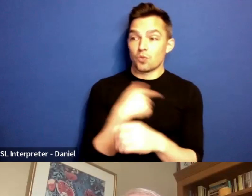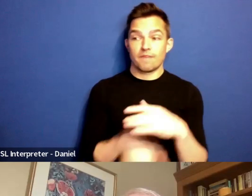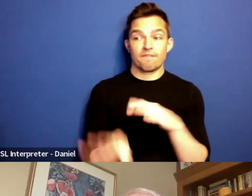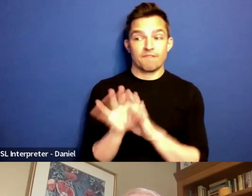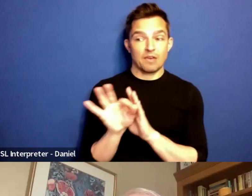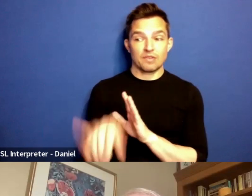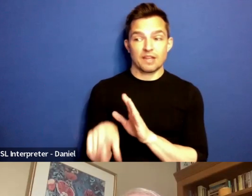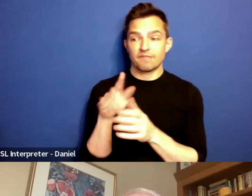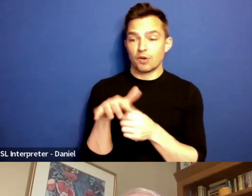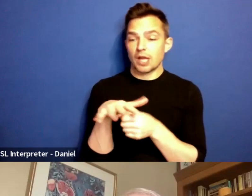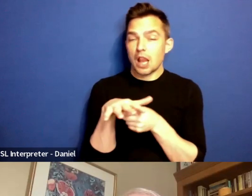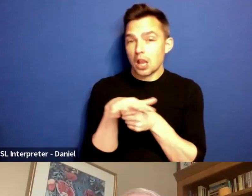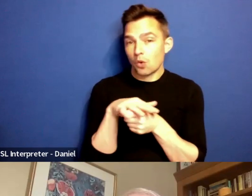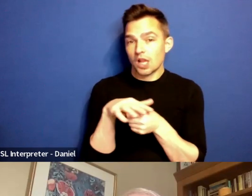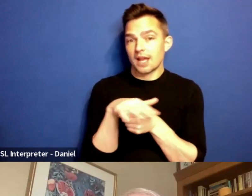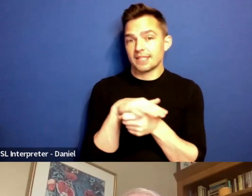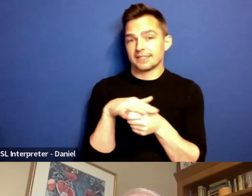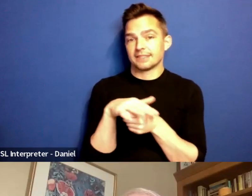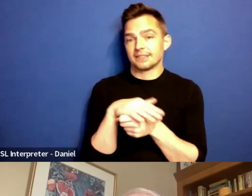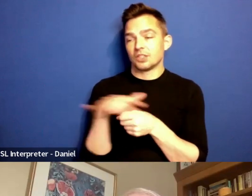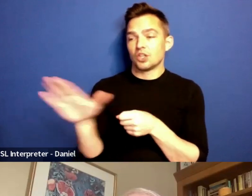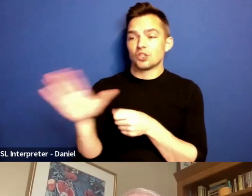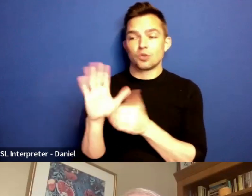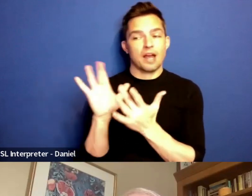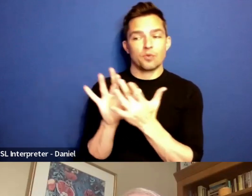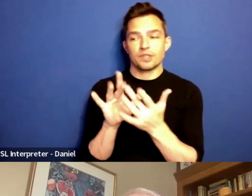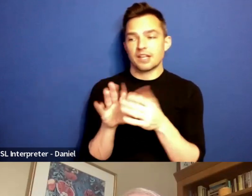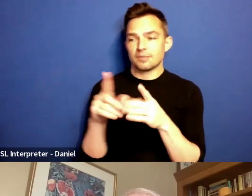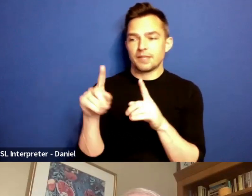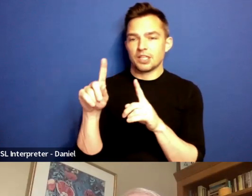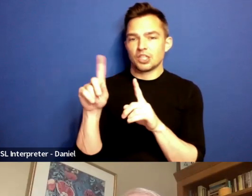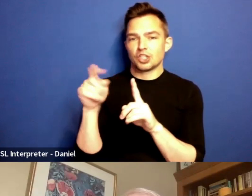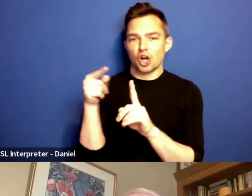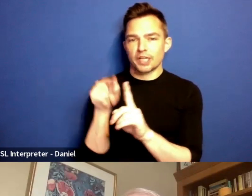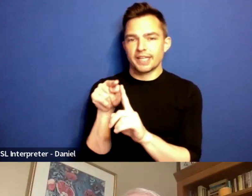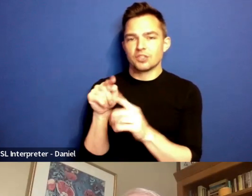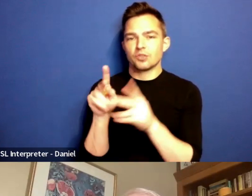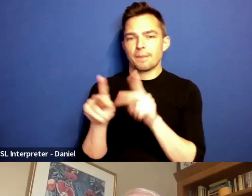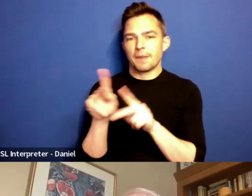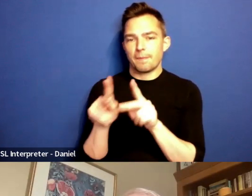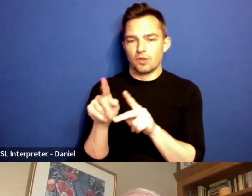localized, your outreach has to be targeted to the populations that you're really focused on in